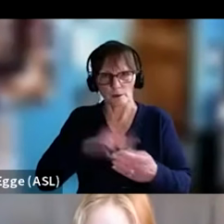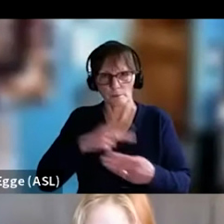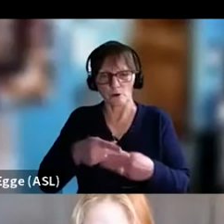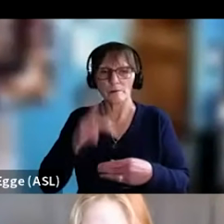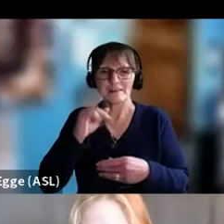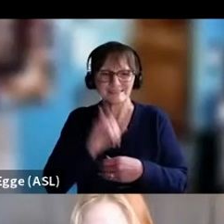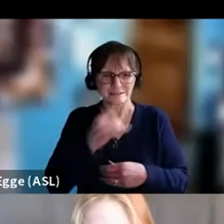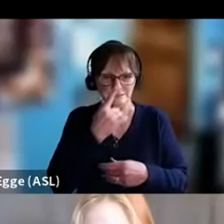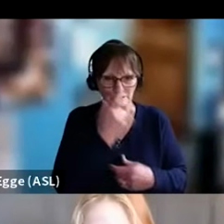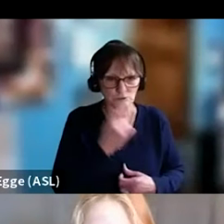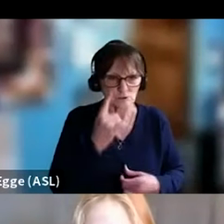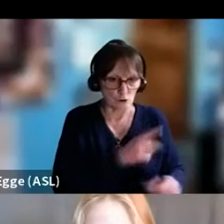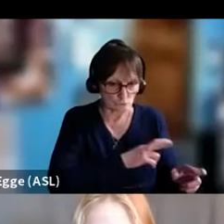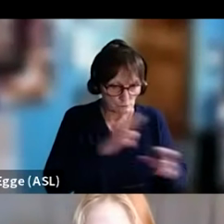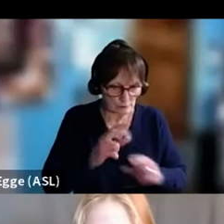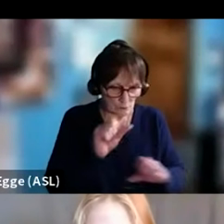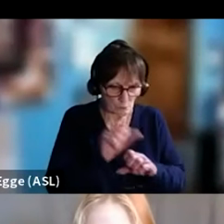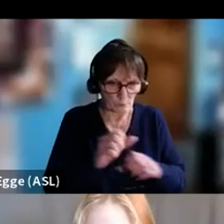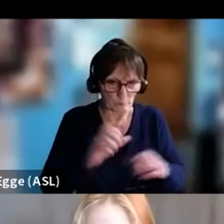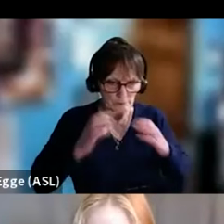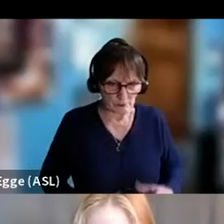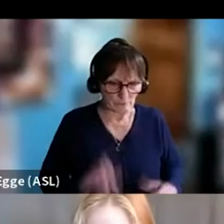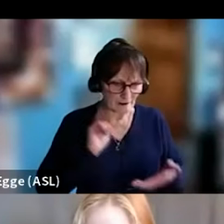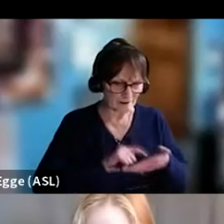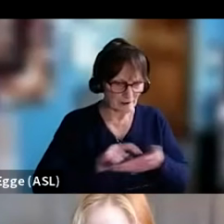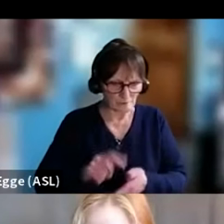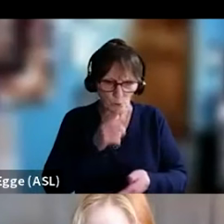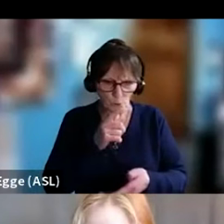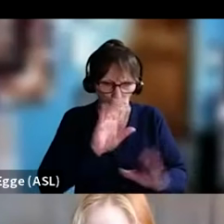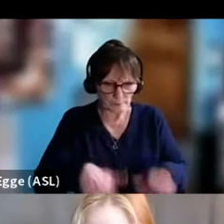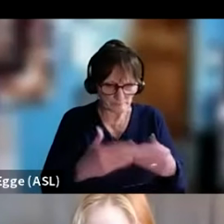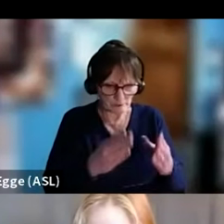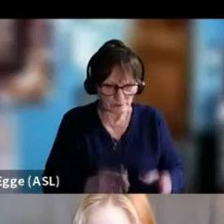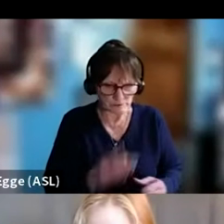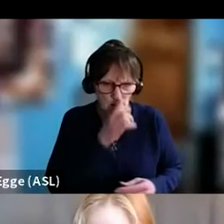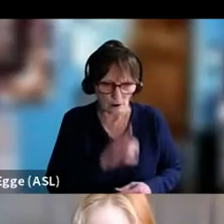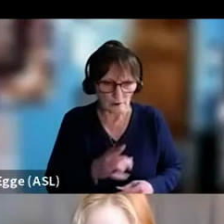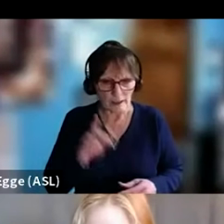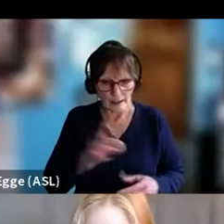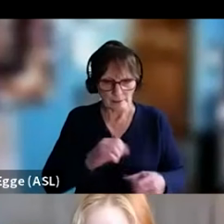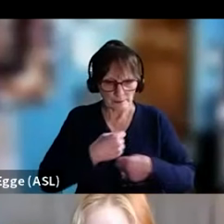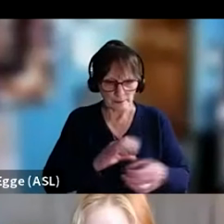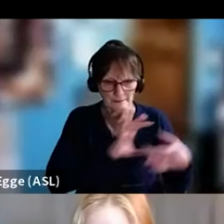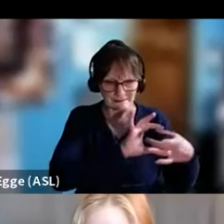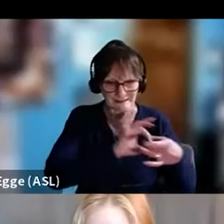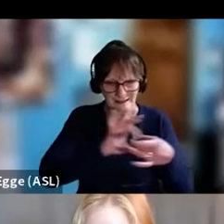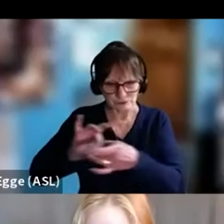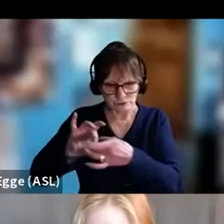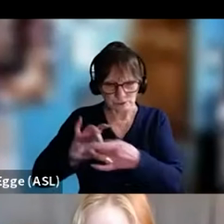and ready to work with your clientele and identifying who those providers are, and making those connections and doing some training on that